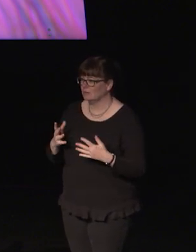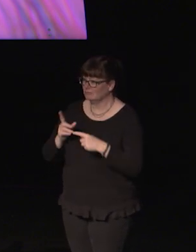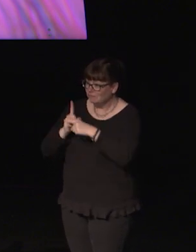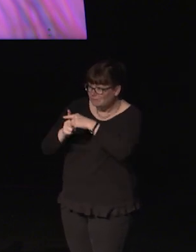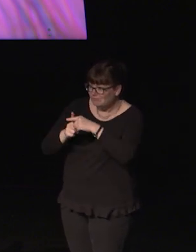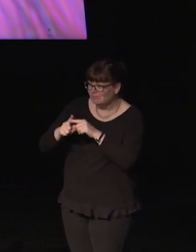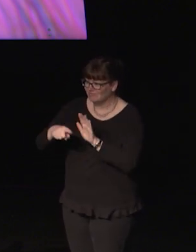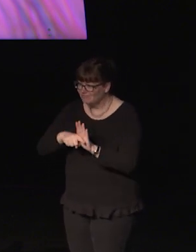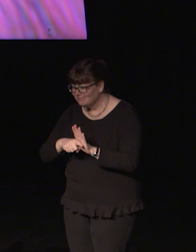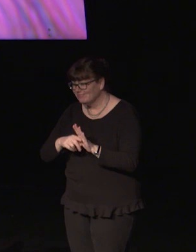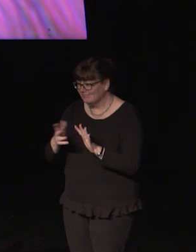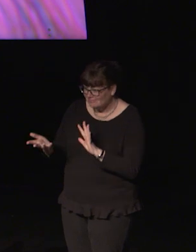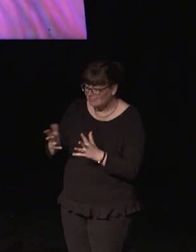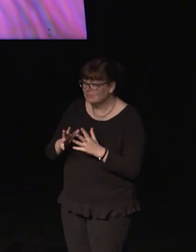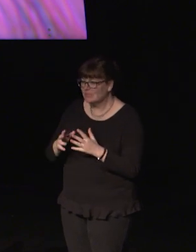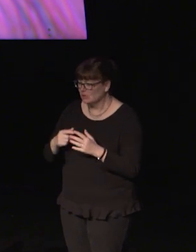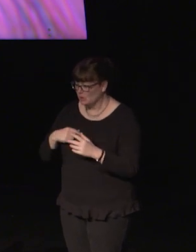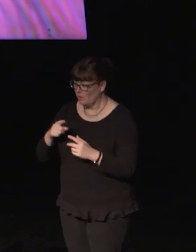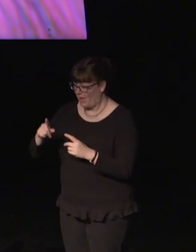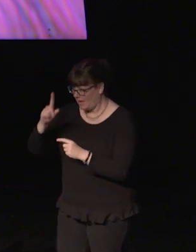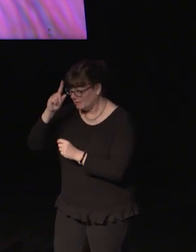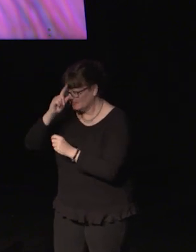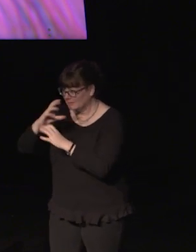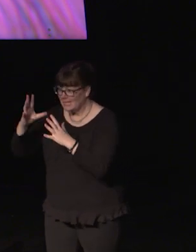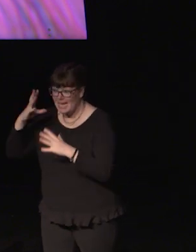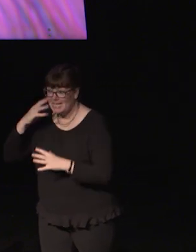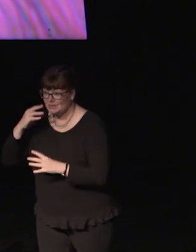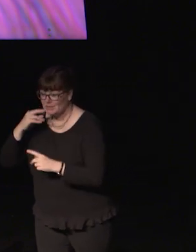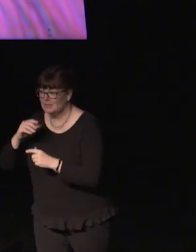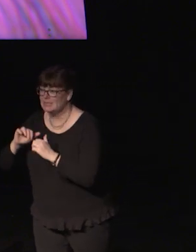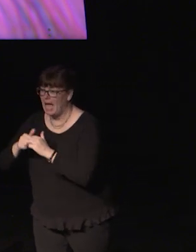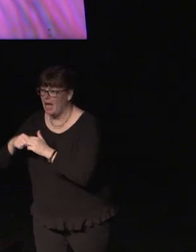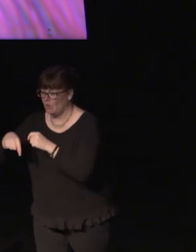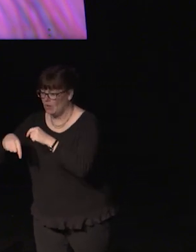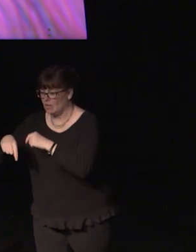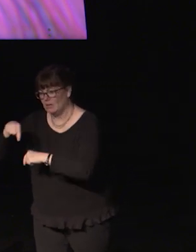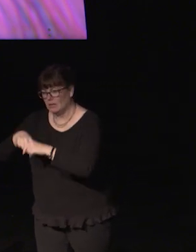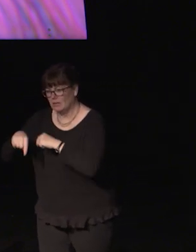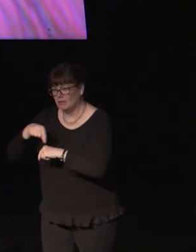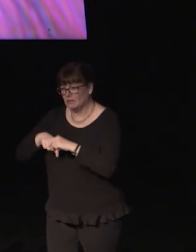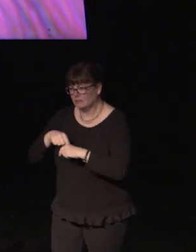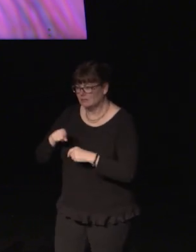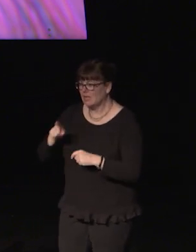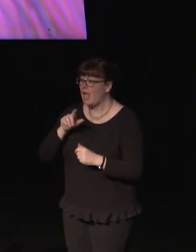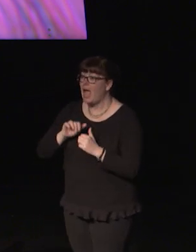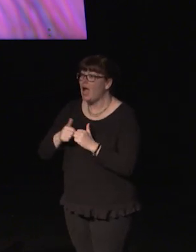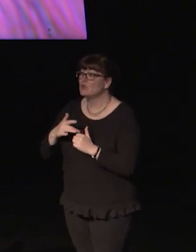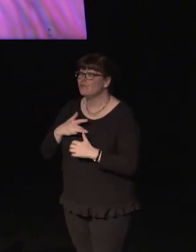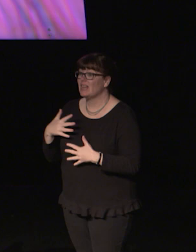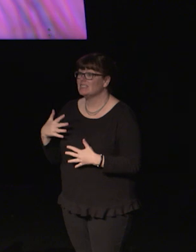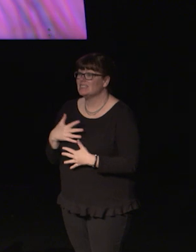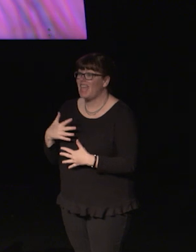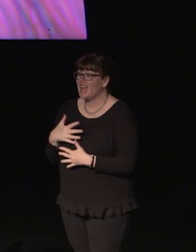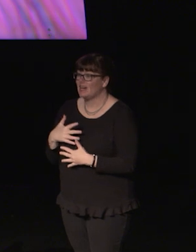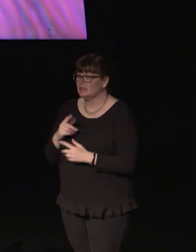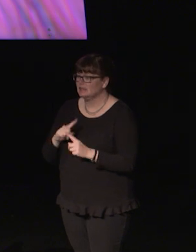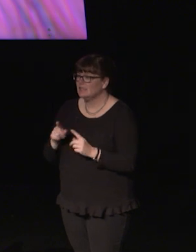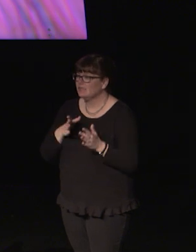And then work backwards from there, because there's more than one way to make somebody feel scared for a horror game, or to make them feel like a big hero.